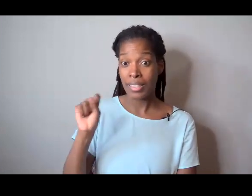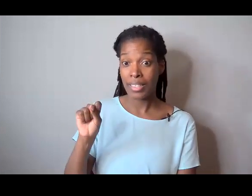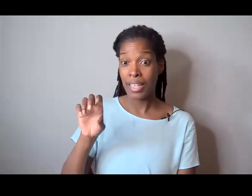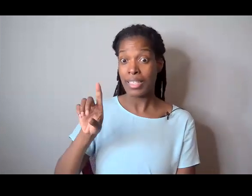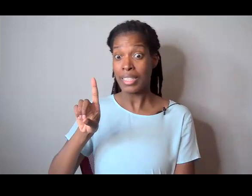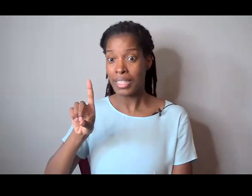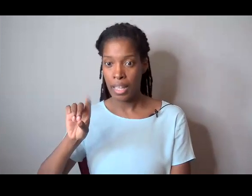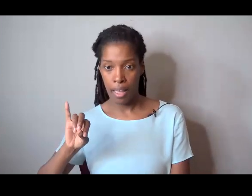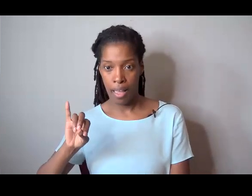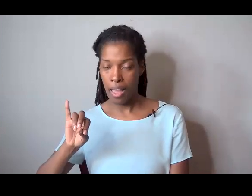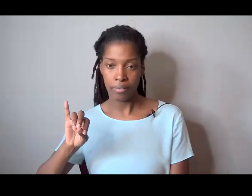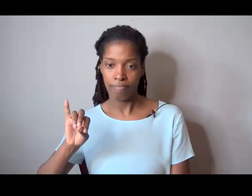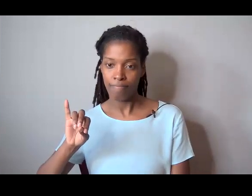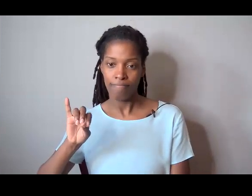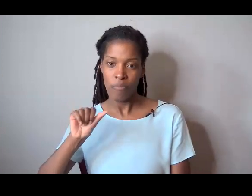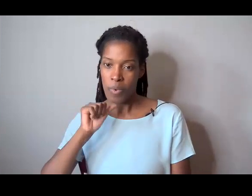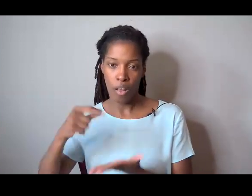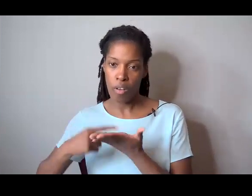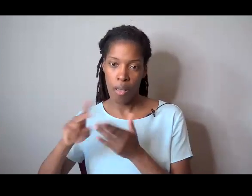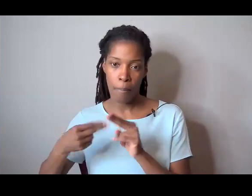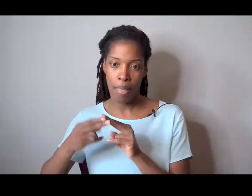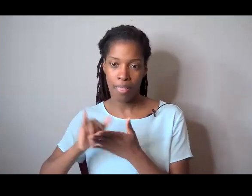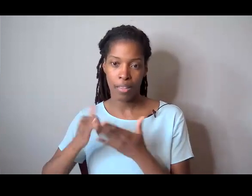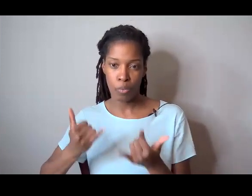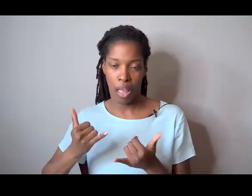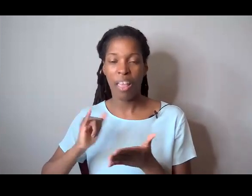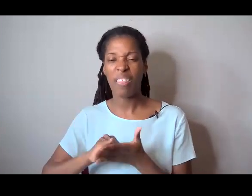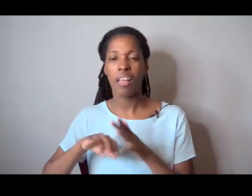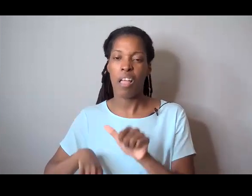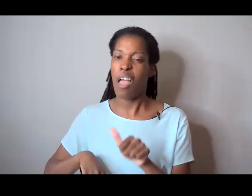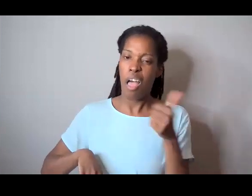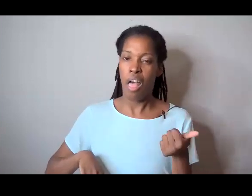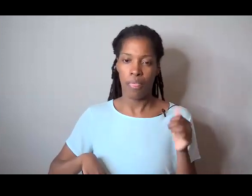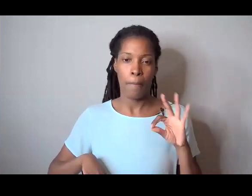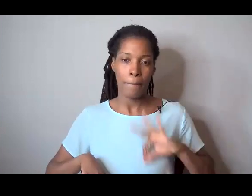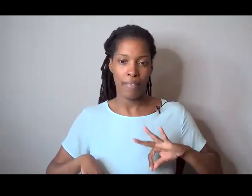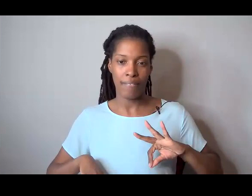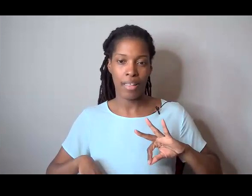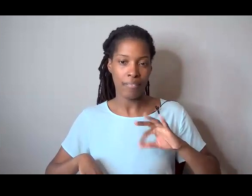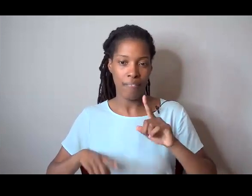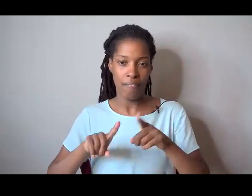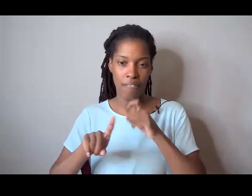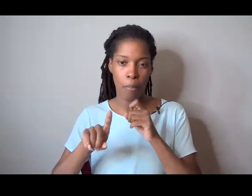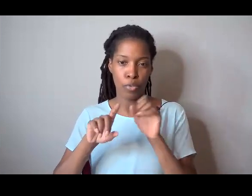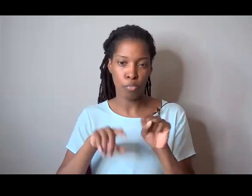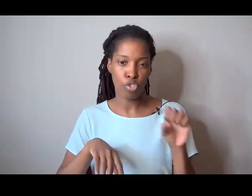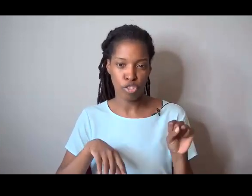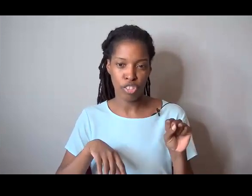which is the other cash benefit social security administers for people with disabilities.